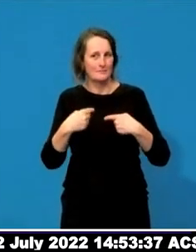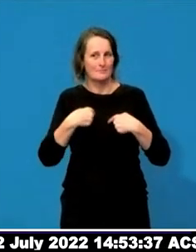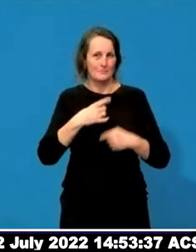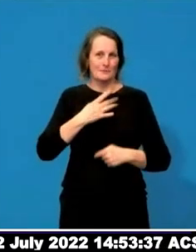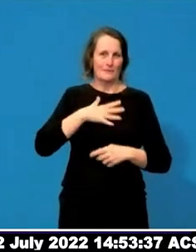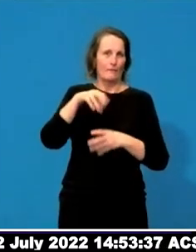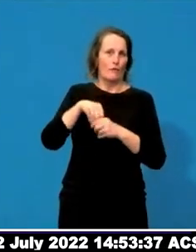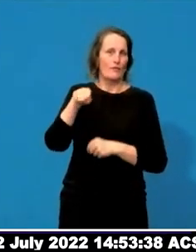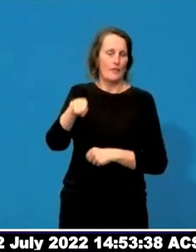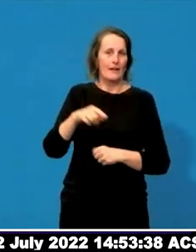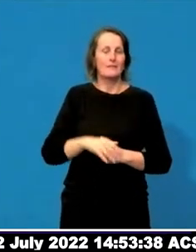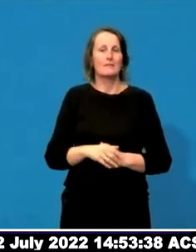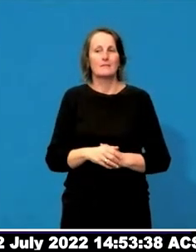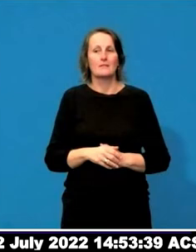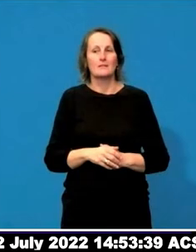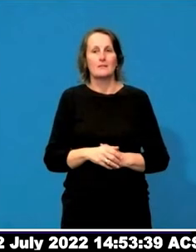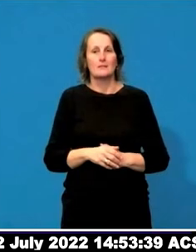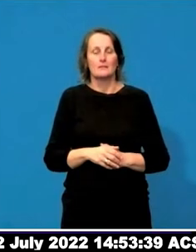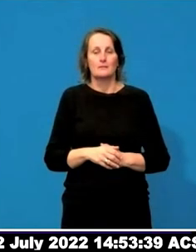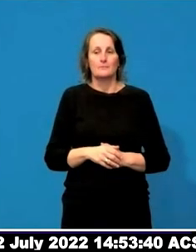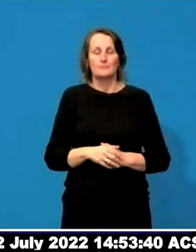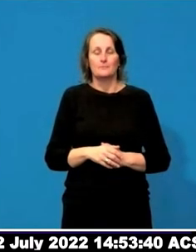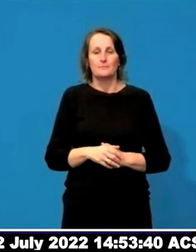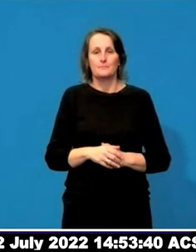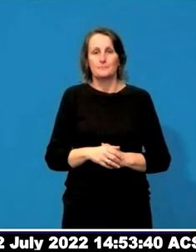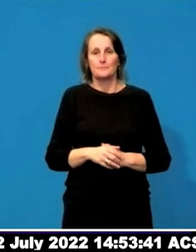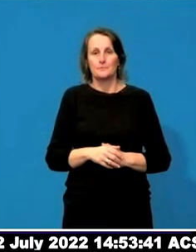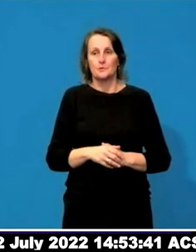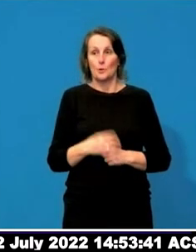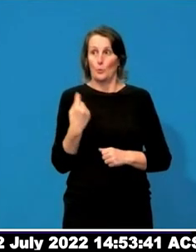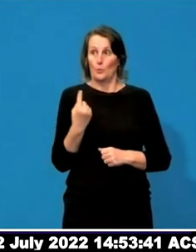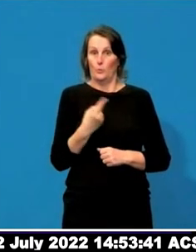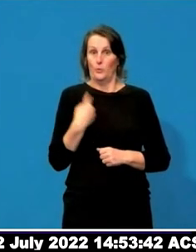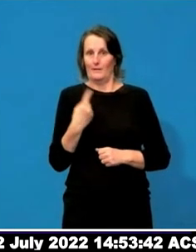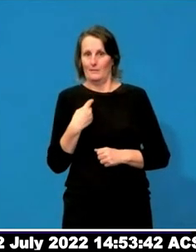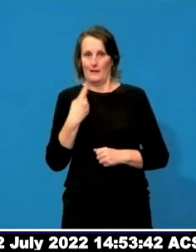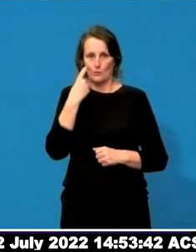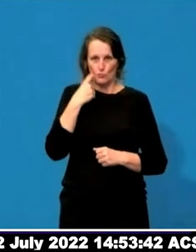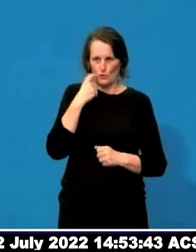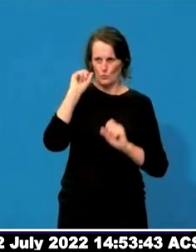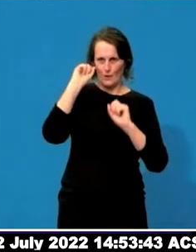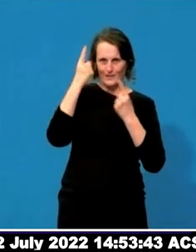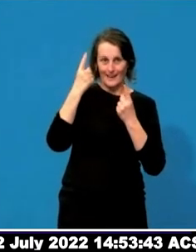So we were front and - frontline, as far as understanding where people were caught up in the justice system